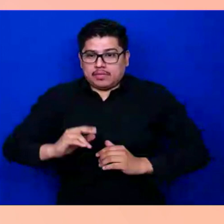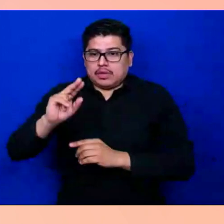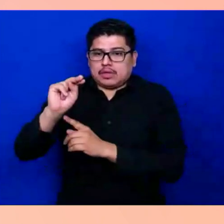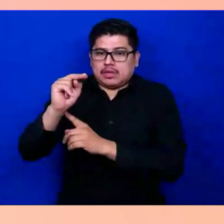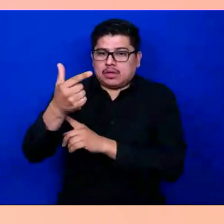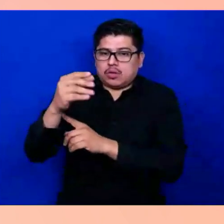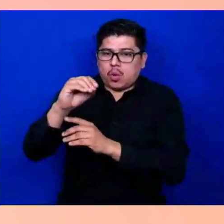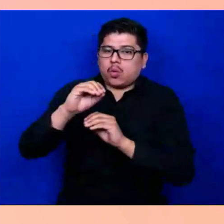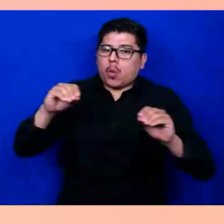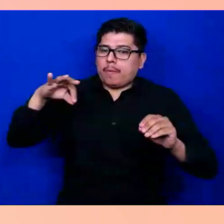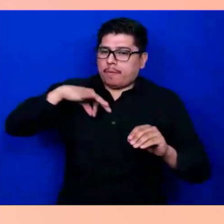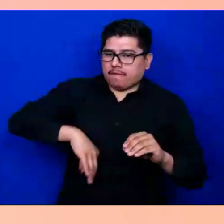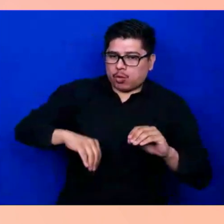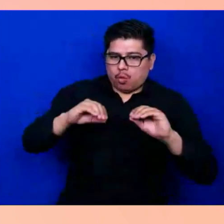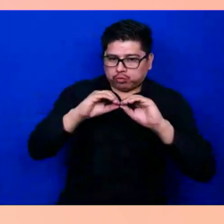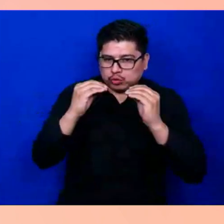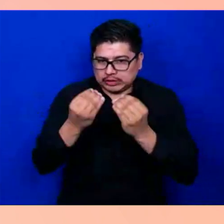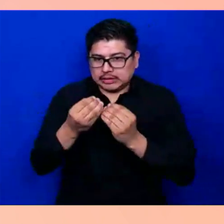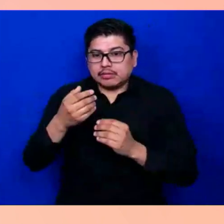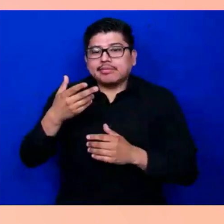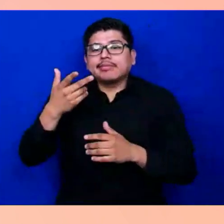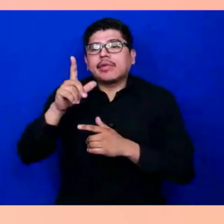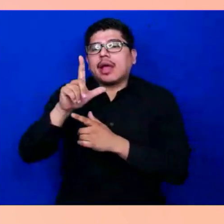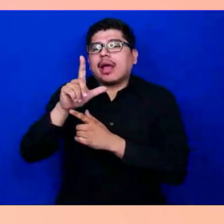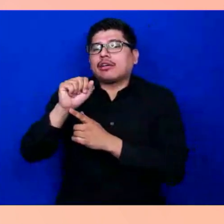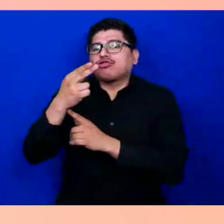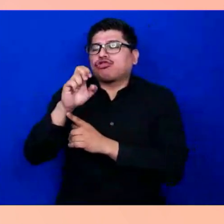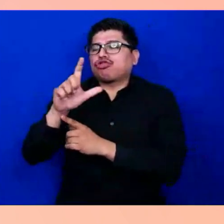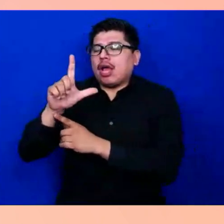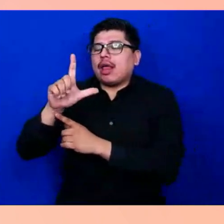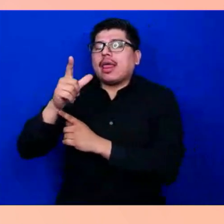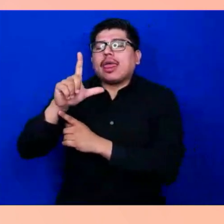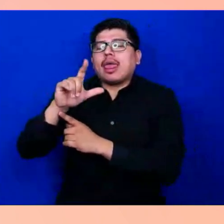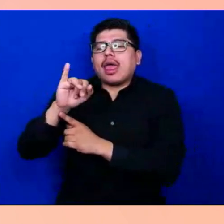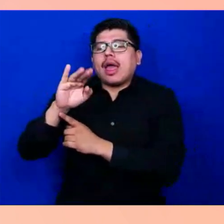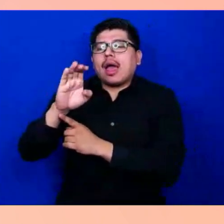and non-profits like Emmett Till Legacy Foundation will be speaking here.